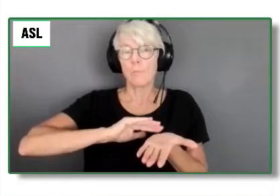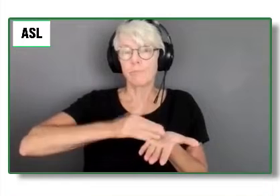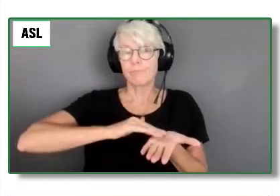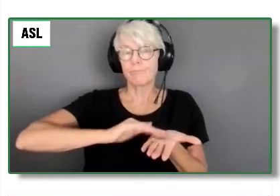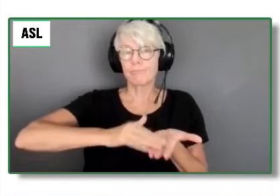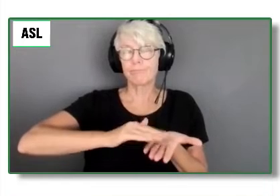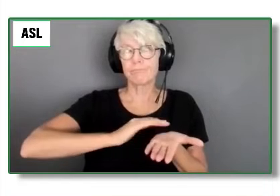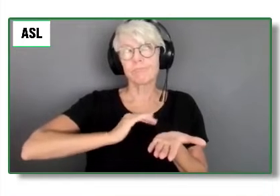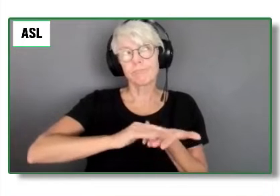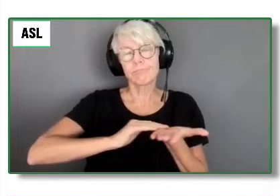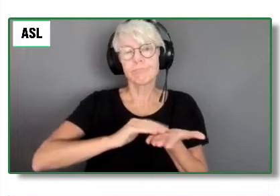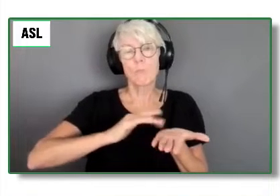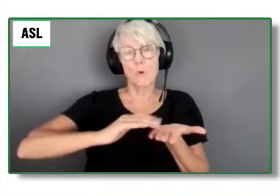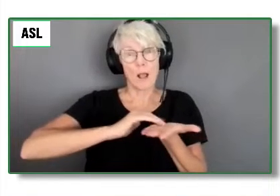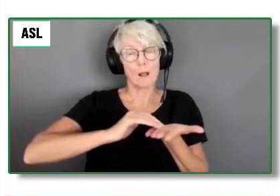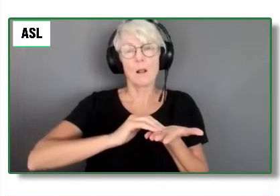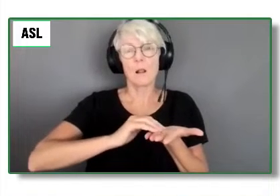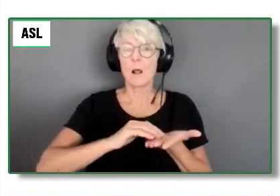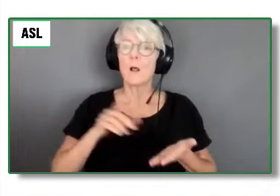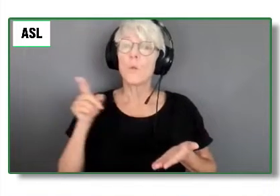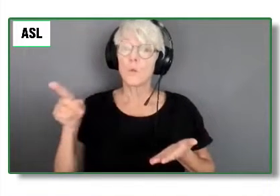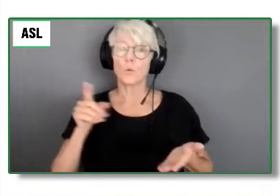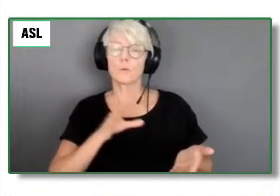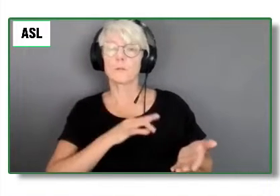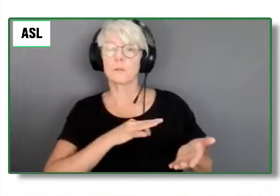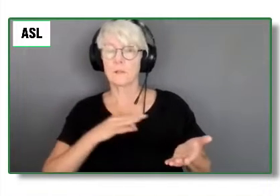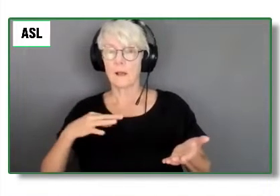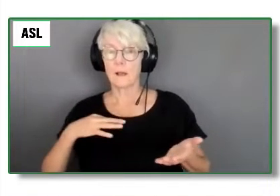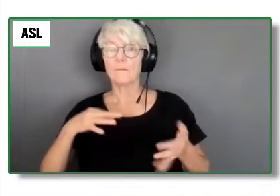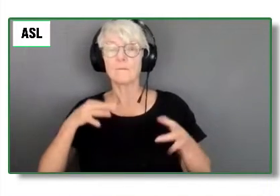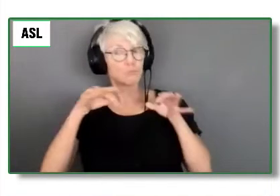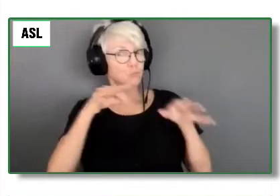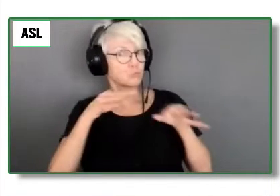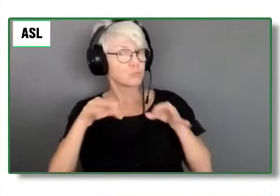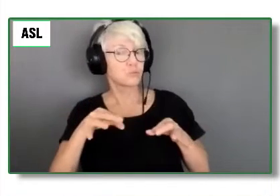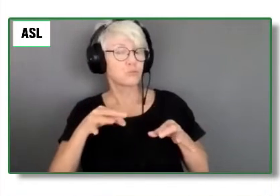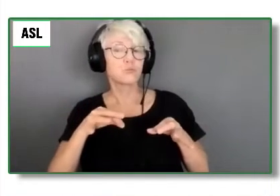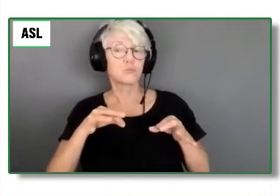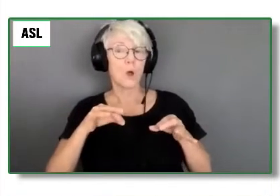naturalist referred to them during the Zoom and this added a hands-on component.